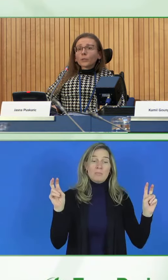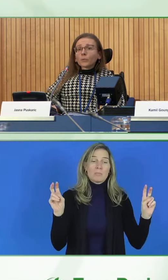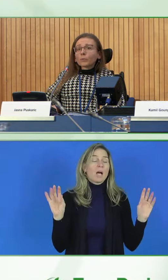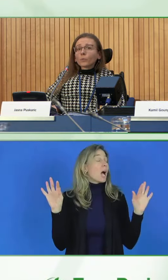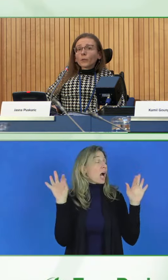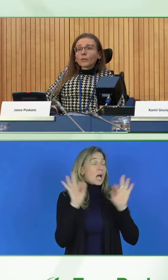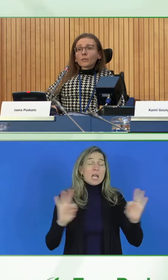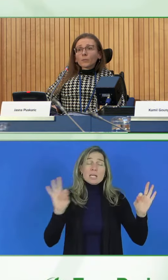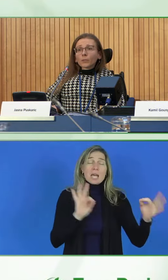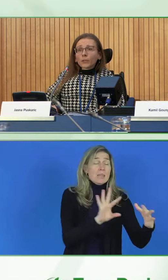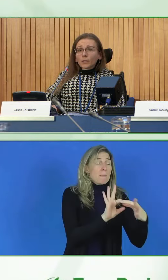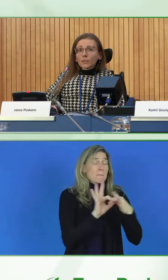people with disabilities.